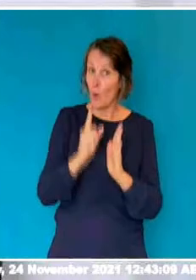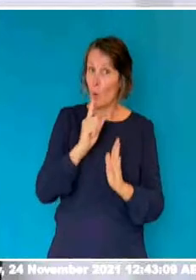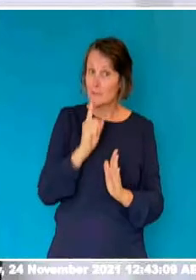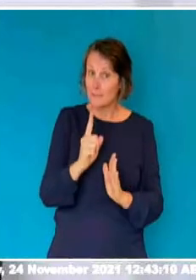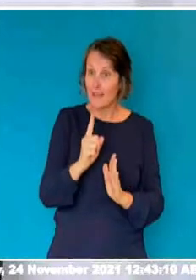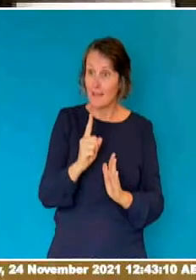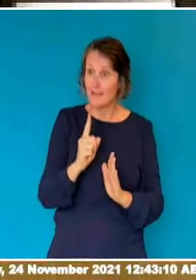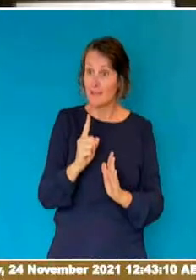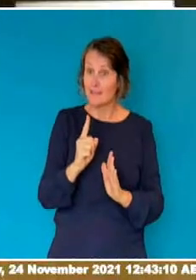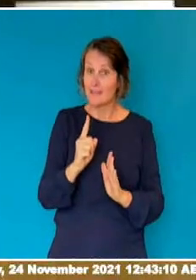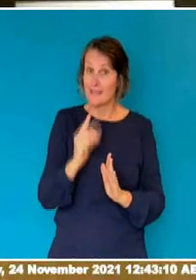accommodate a request?